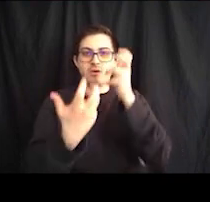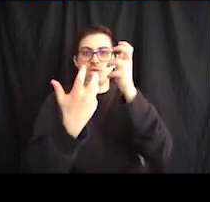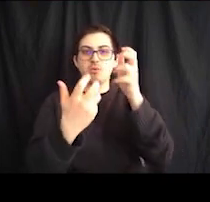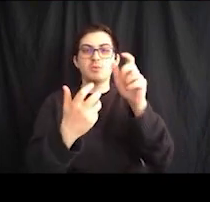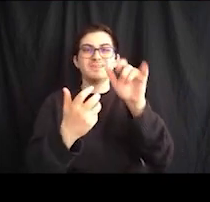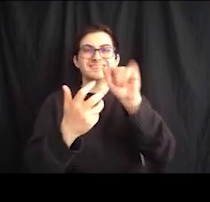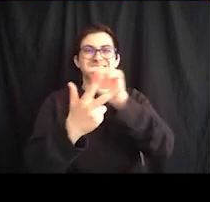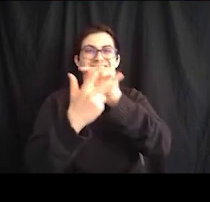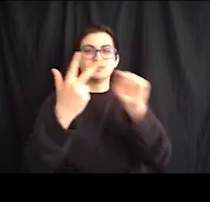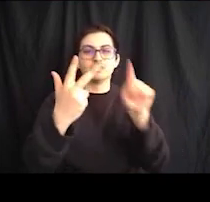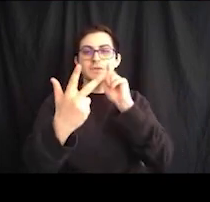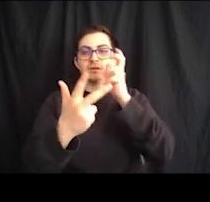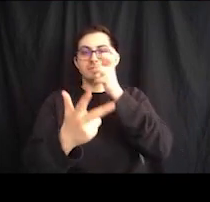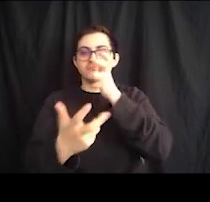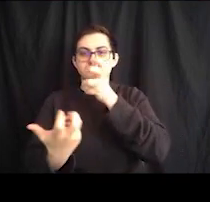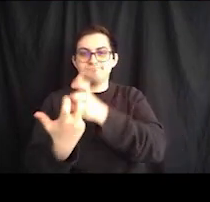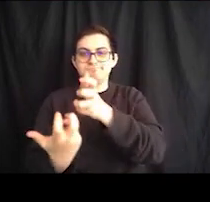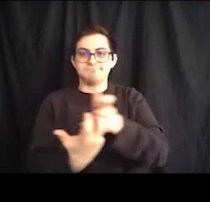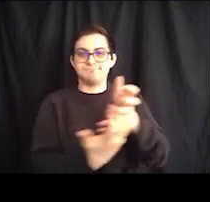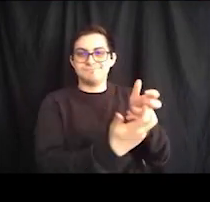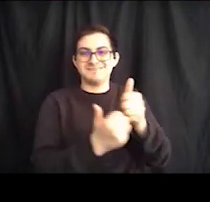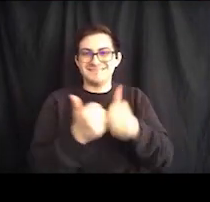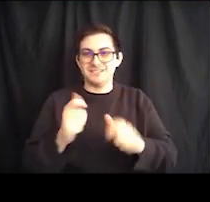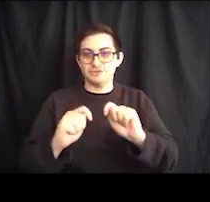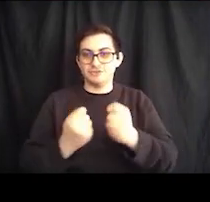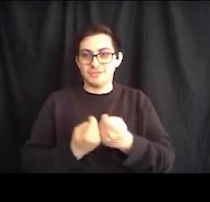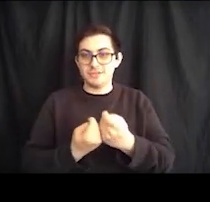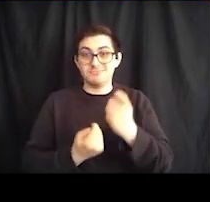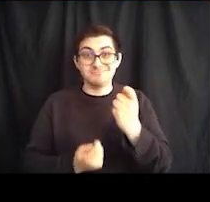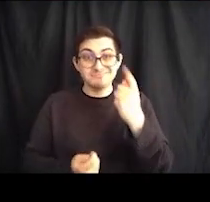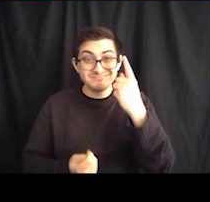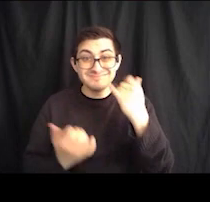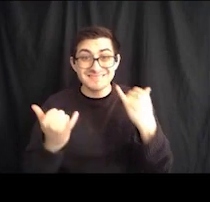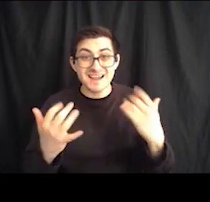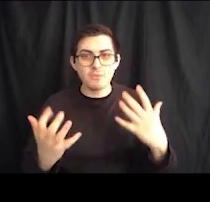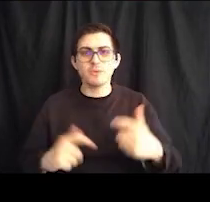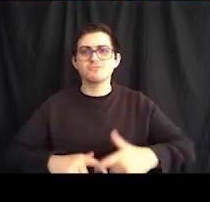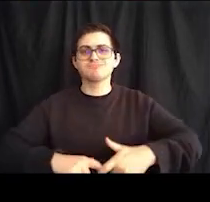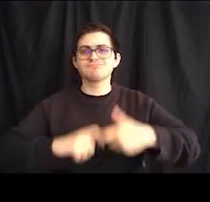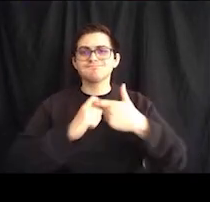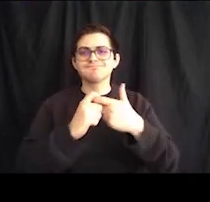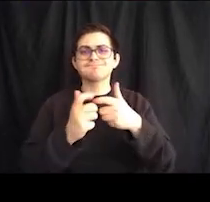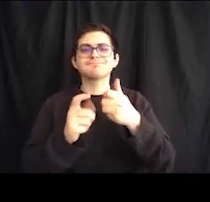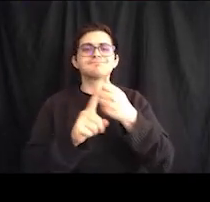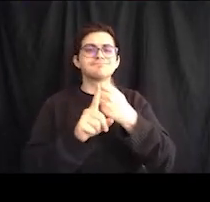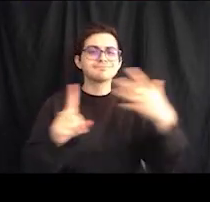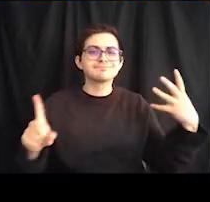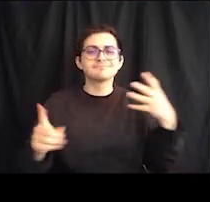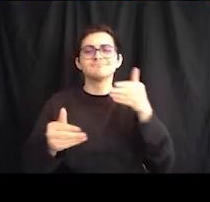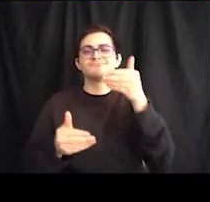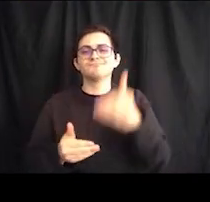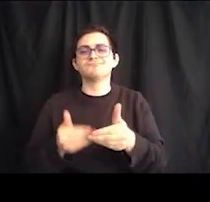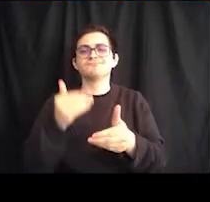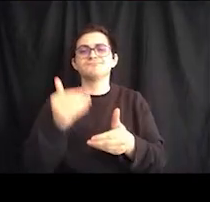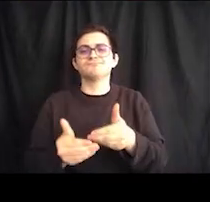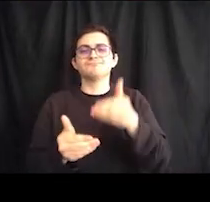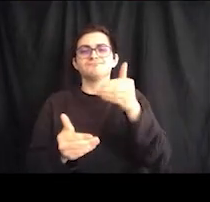And what we want to do is slow down, walk you through this journey, and share some of our tips and tricks for how to use the new capabilities